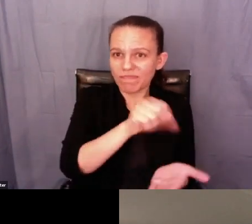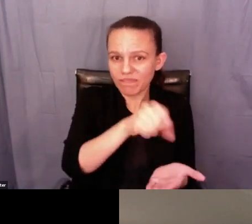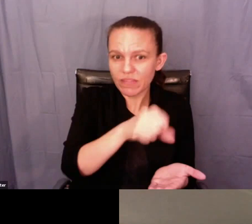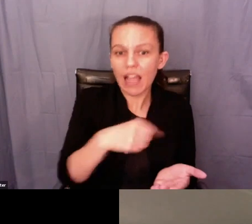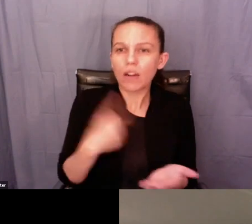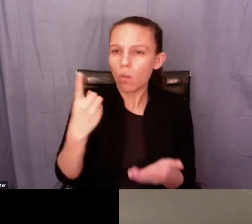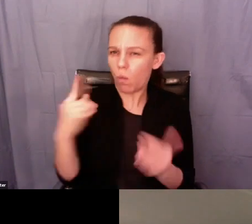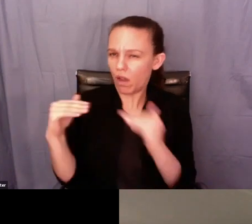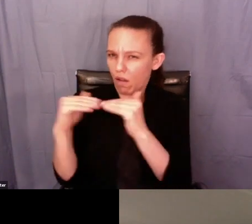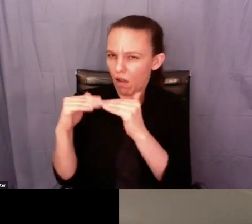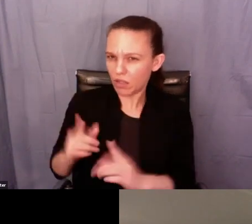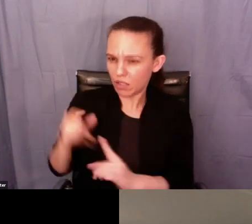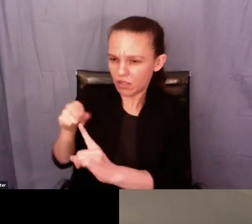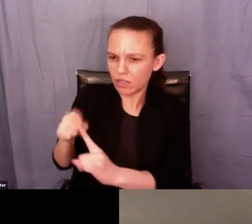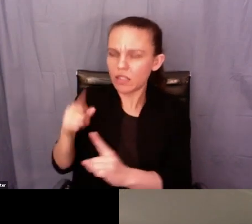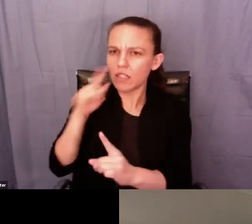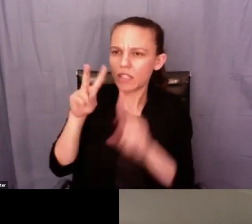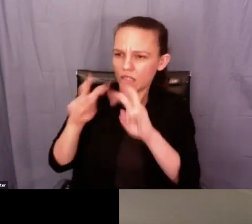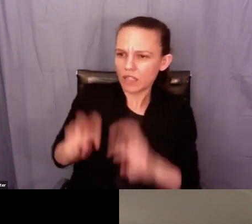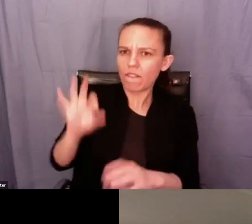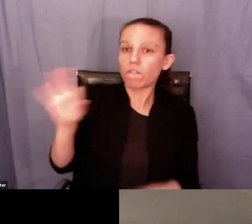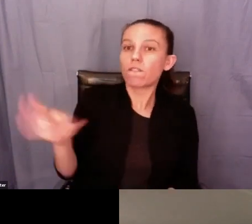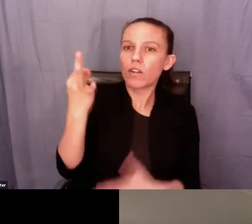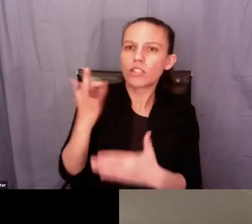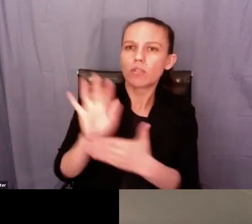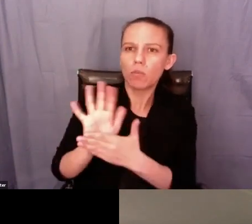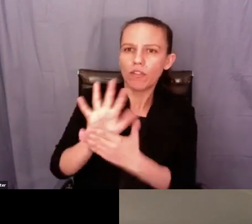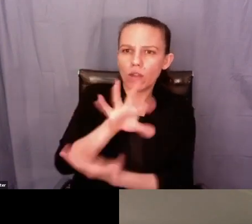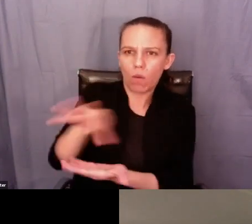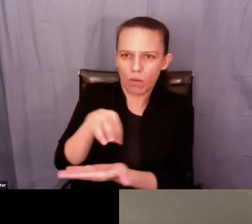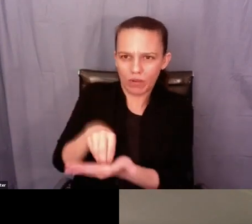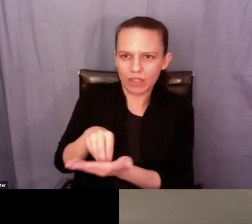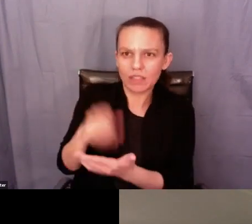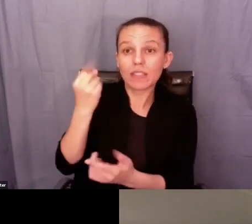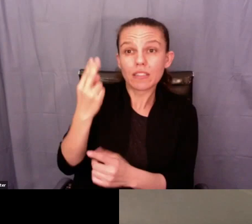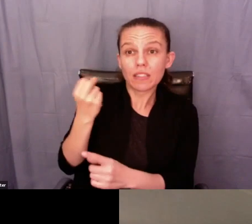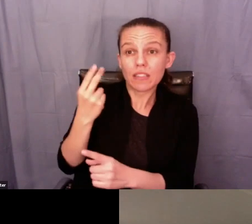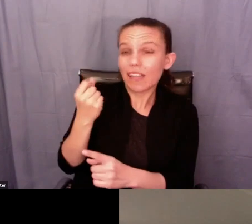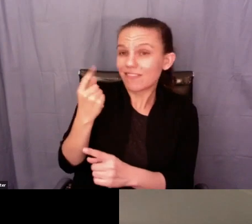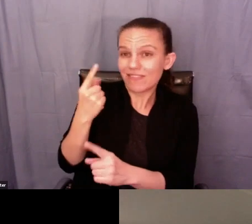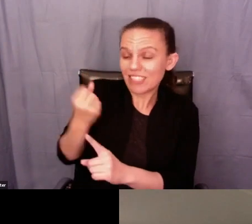French movie corpora. And you know, she's gotten the question, you know, is this